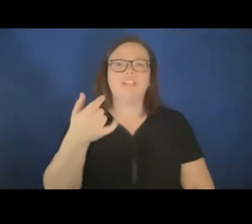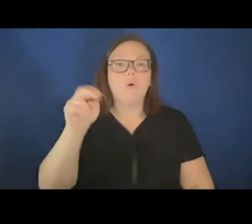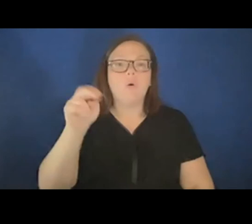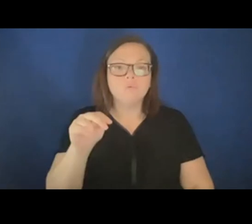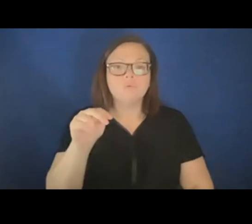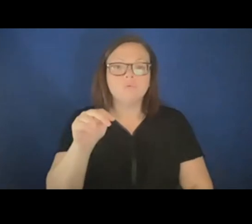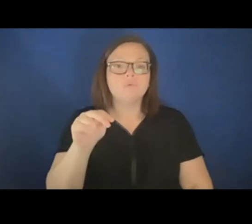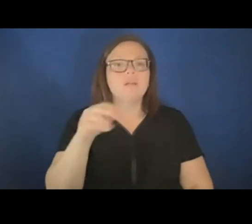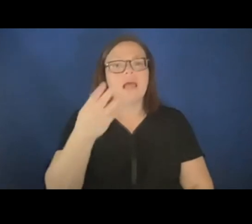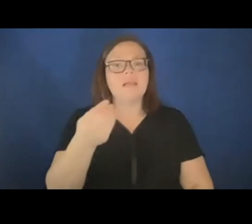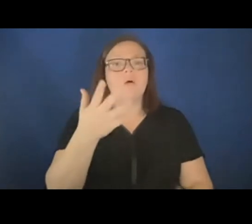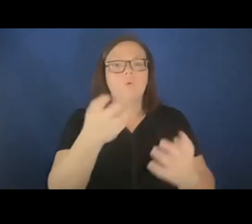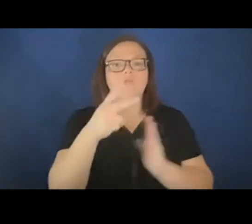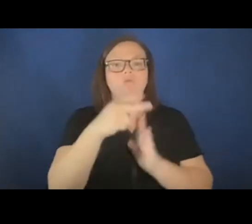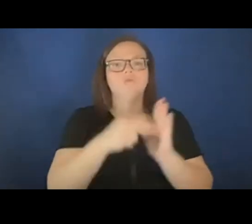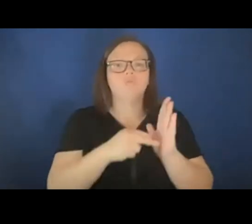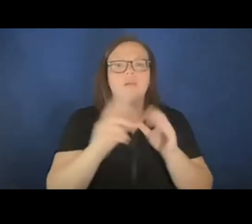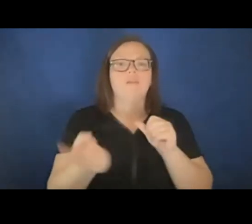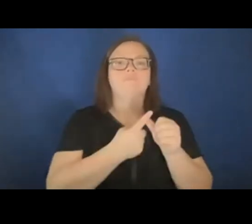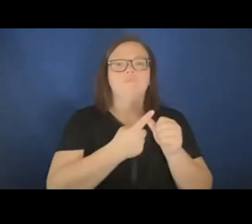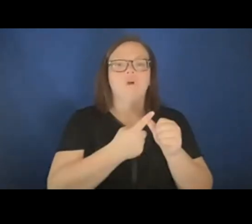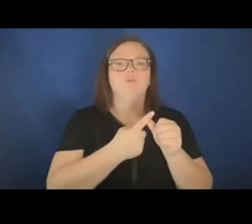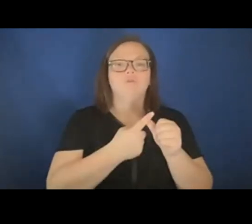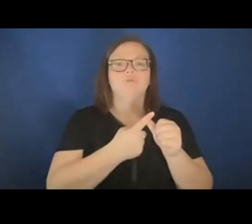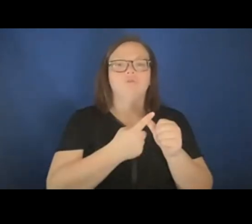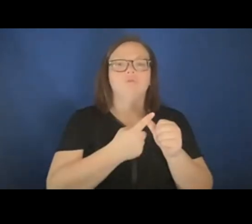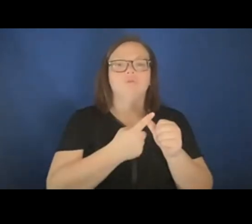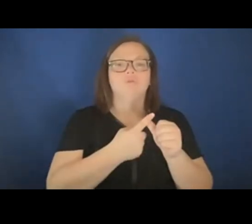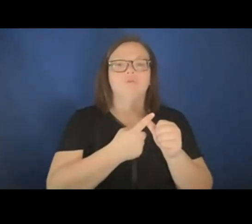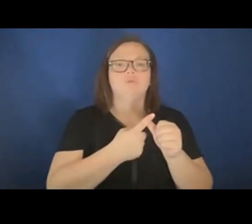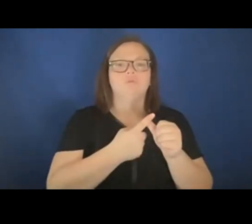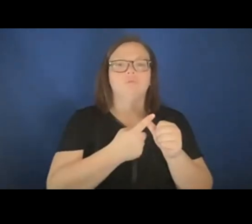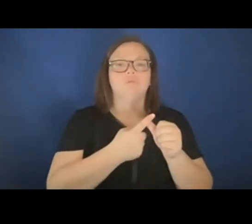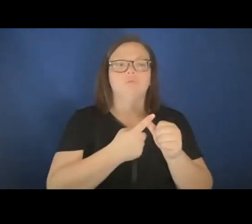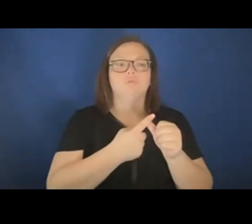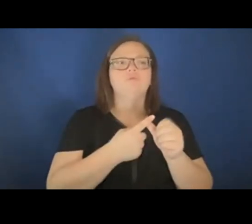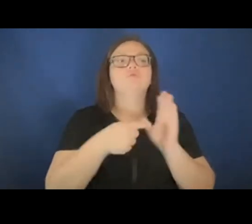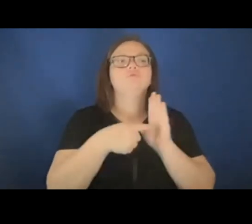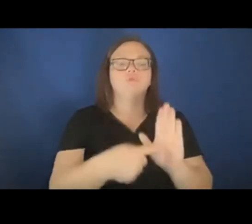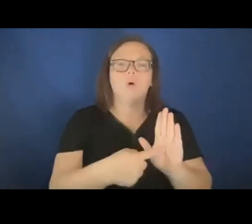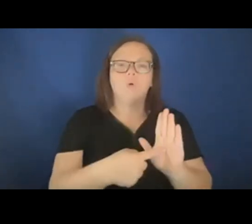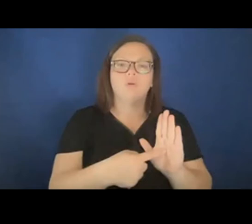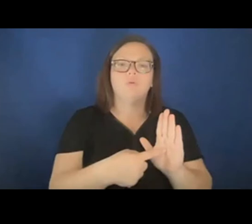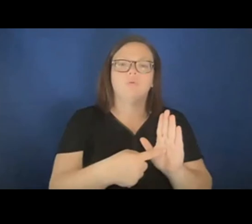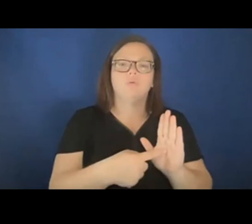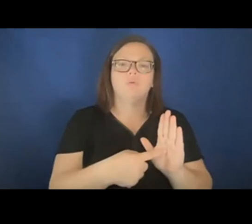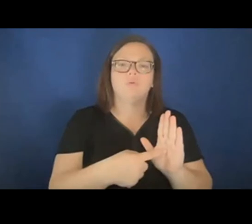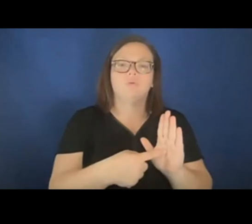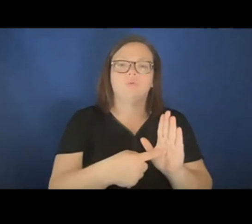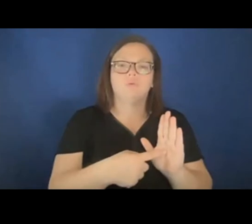And I would like to read first the first eight lines just to show you the rhythm and the